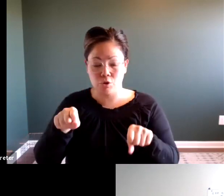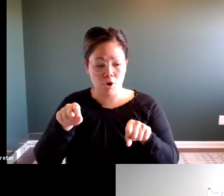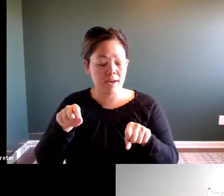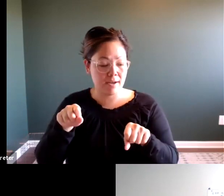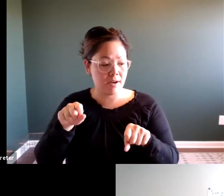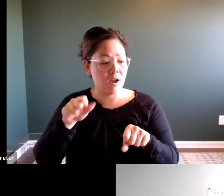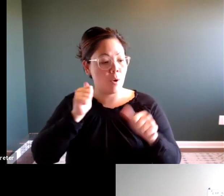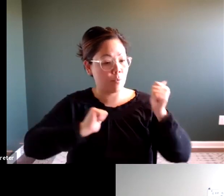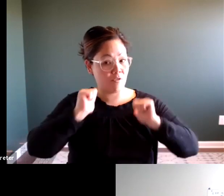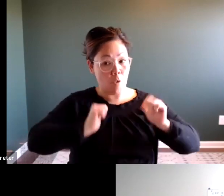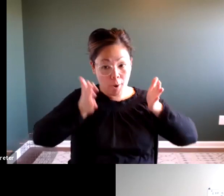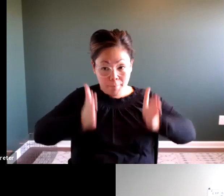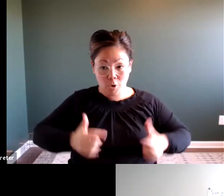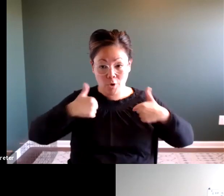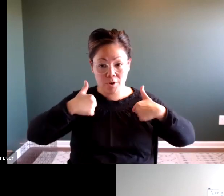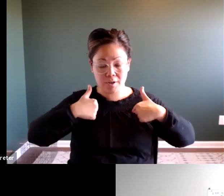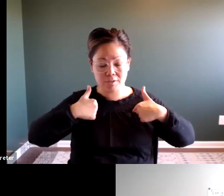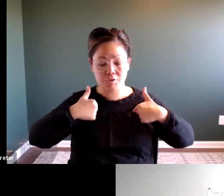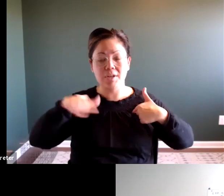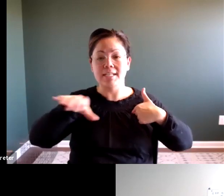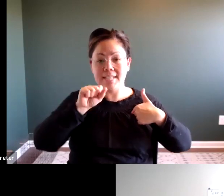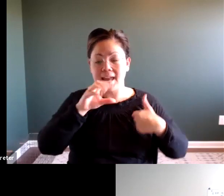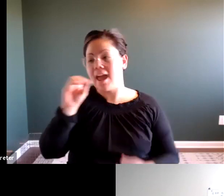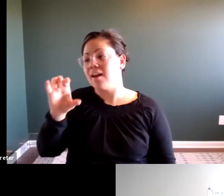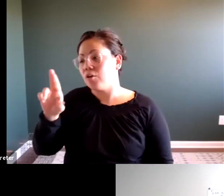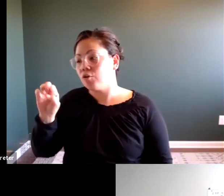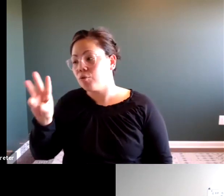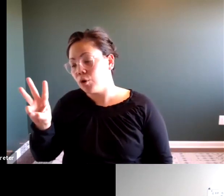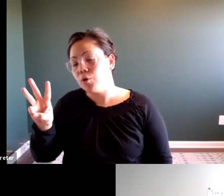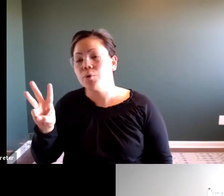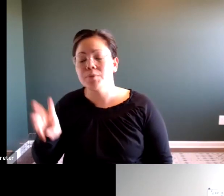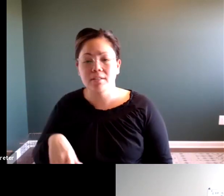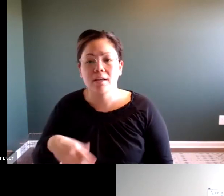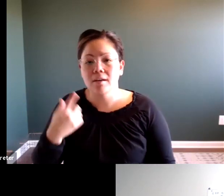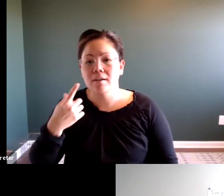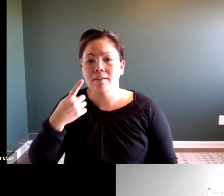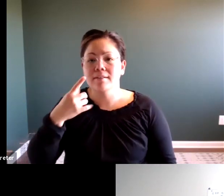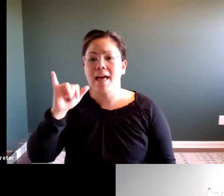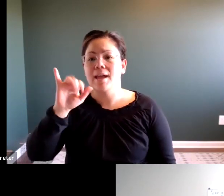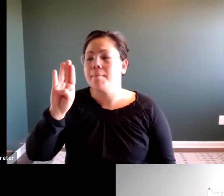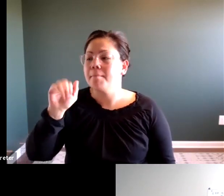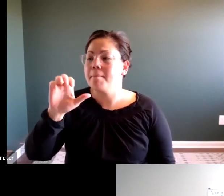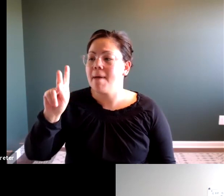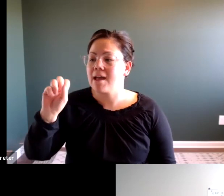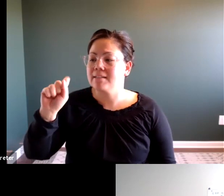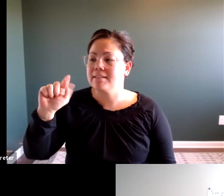for performers and crews backstage. So switching your mind from the audience to the performers